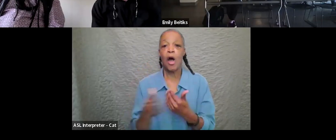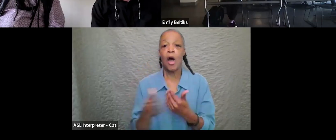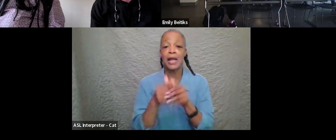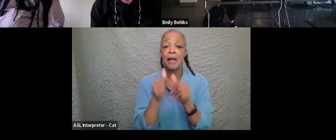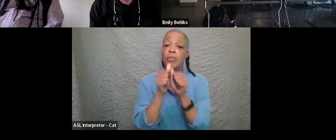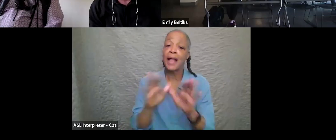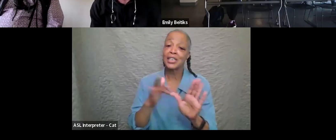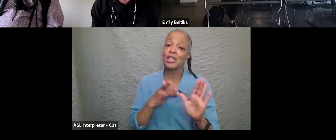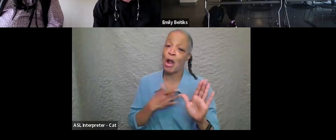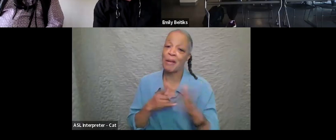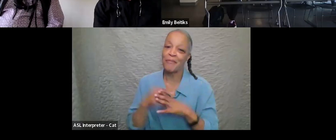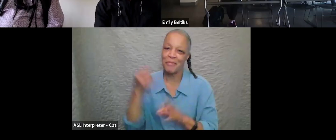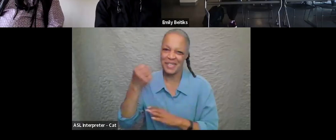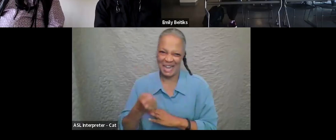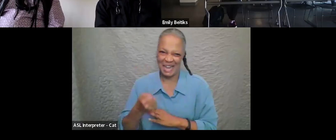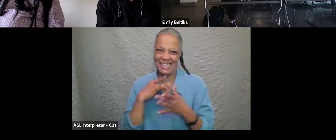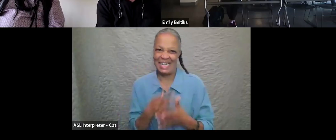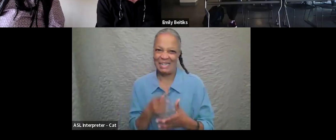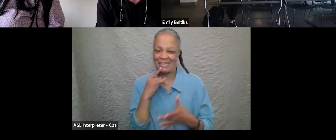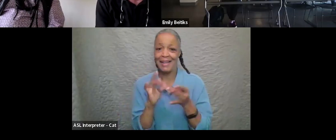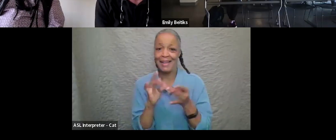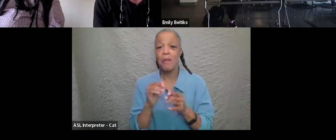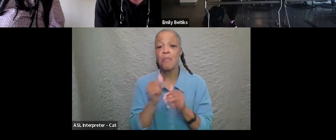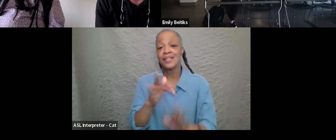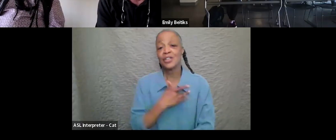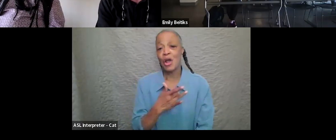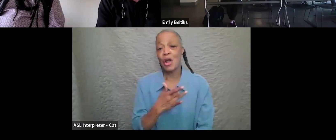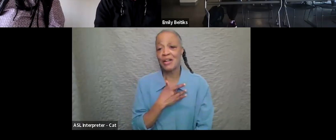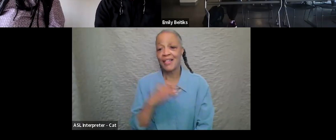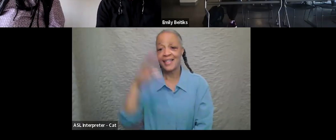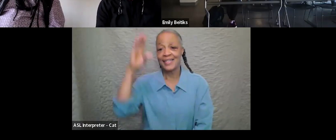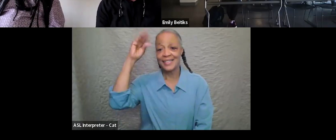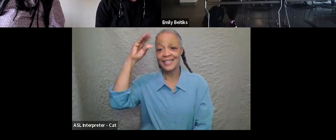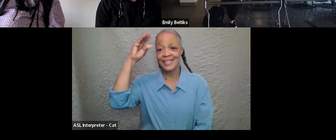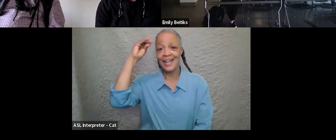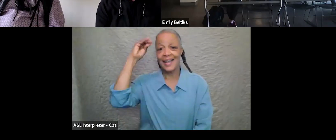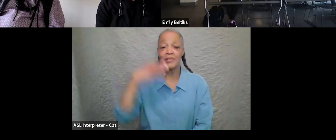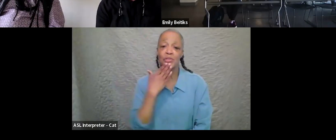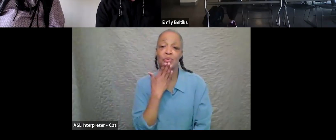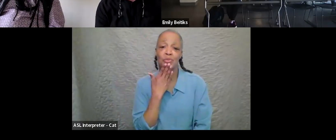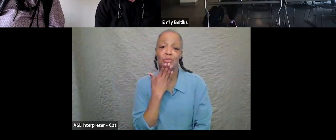But he is that sort of guy. He is the sweetest, nicest human being on the planet.